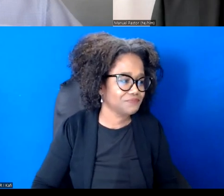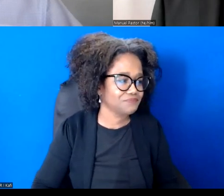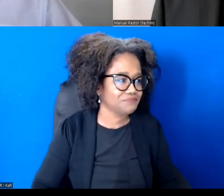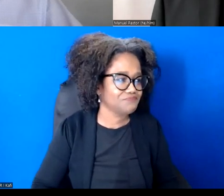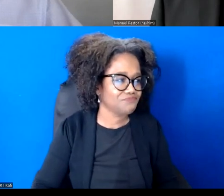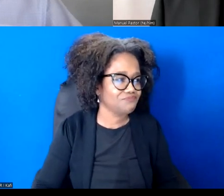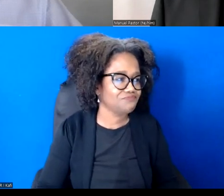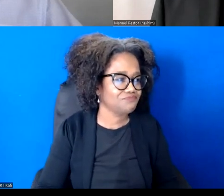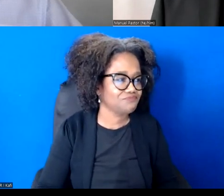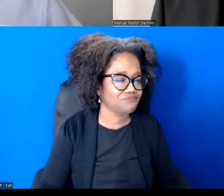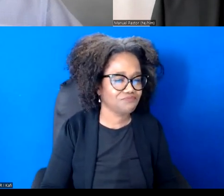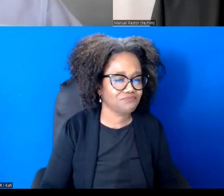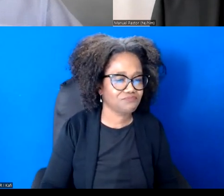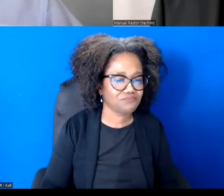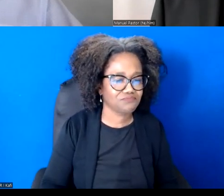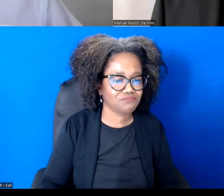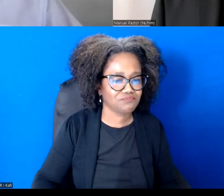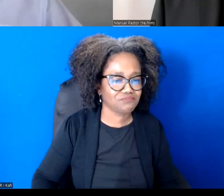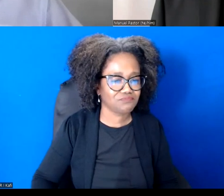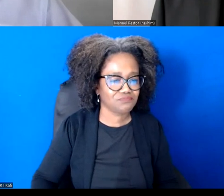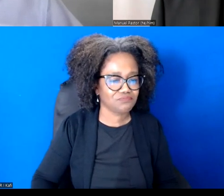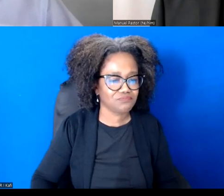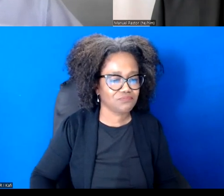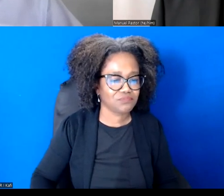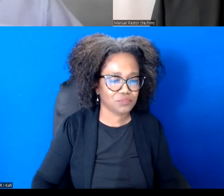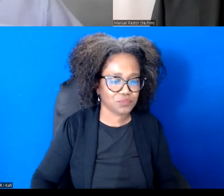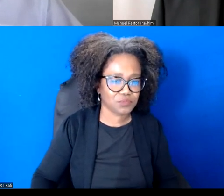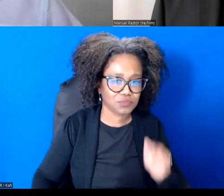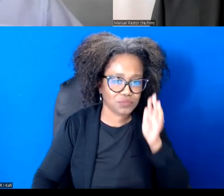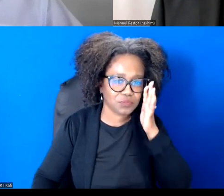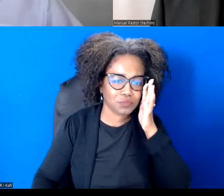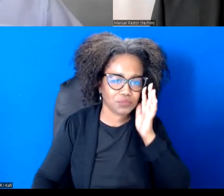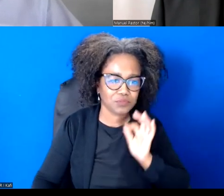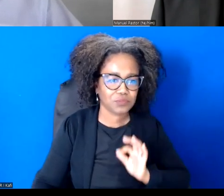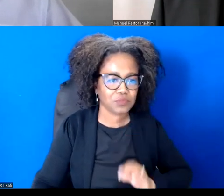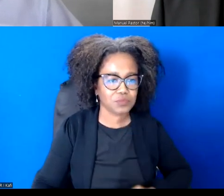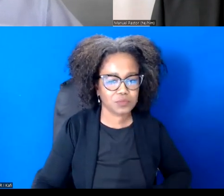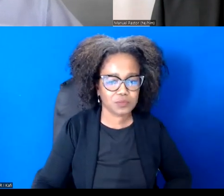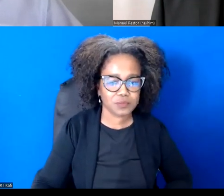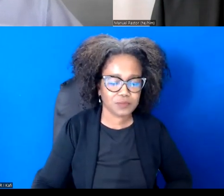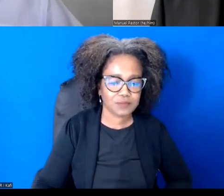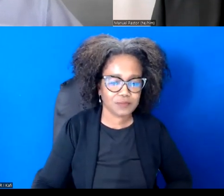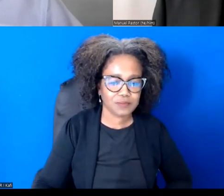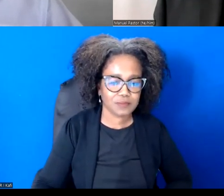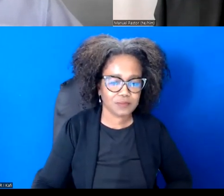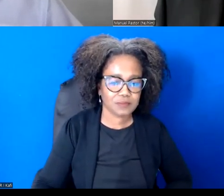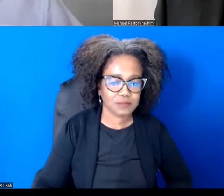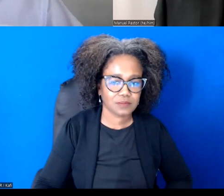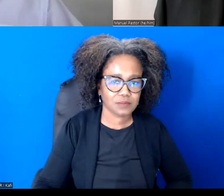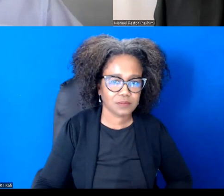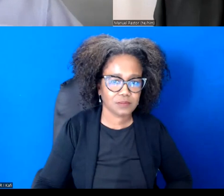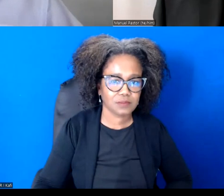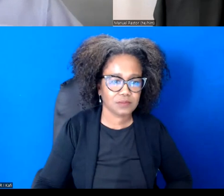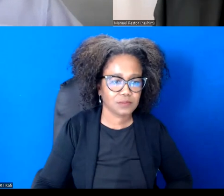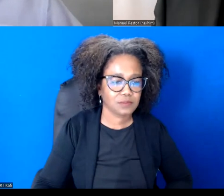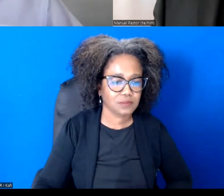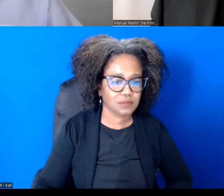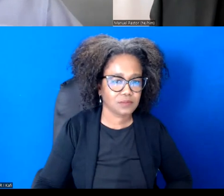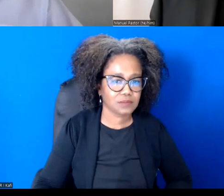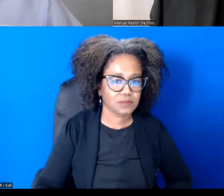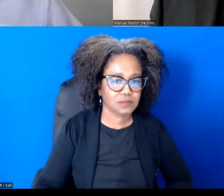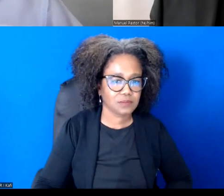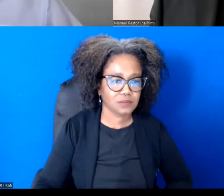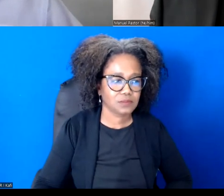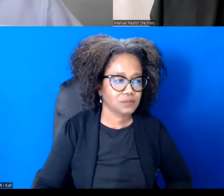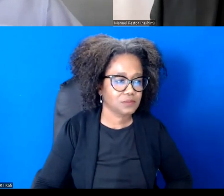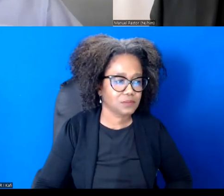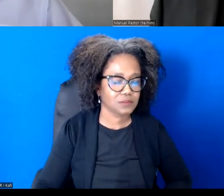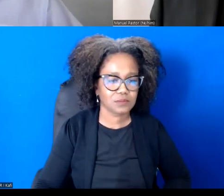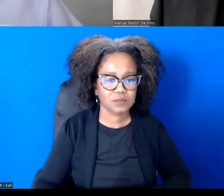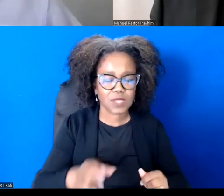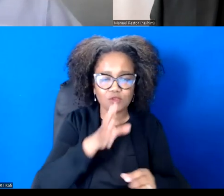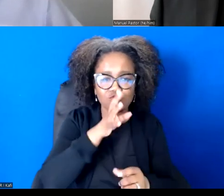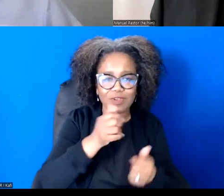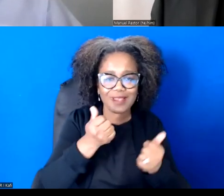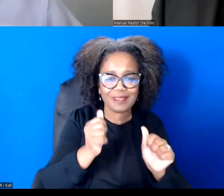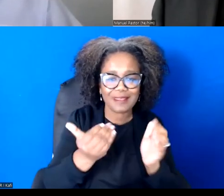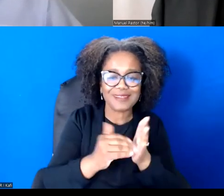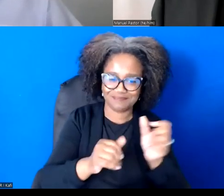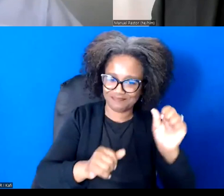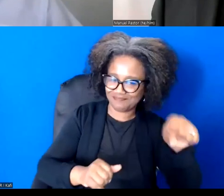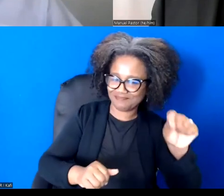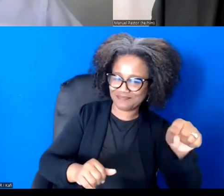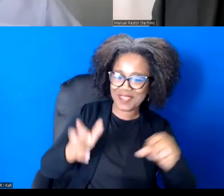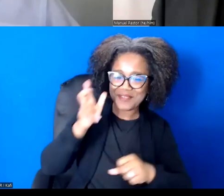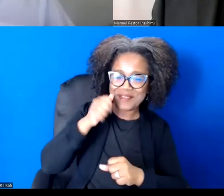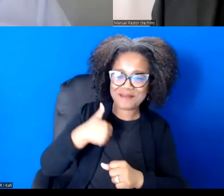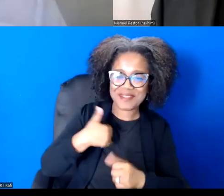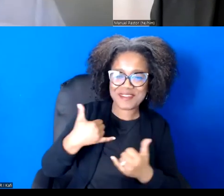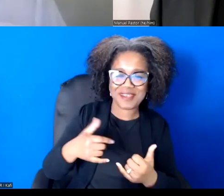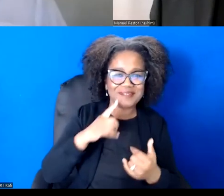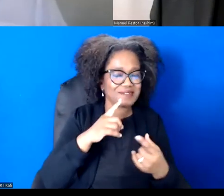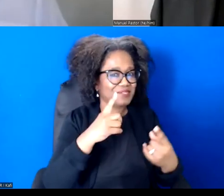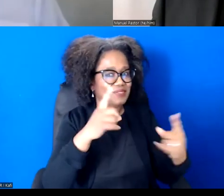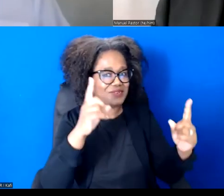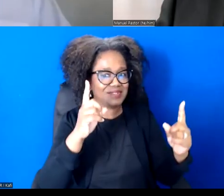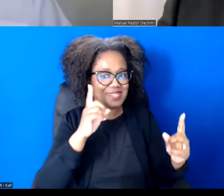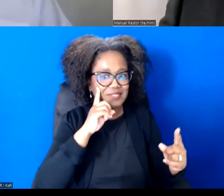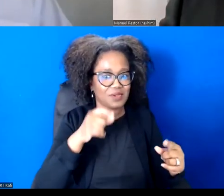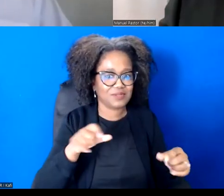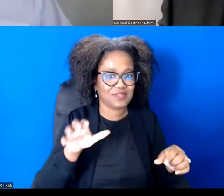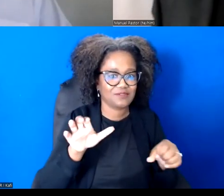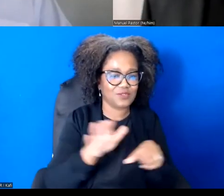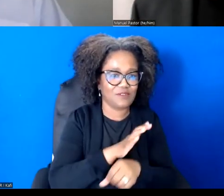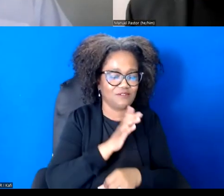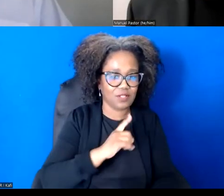It's a delight, because I thought I was going to have to do a monologue here until Johnny